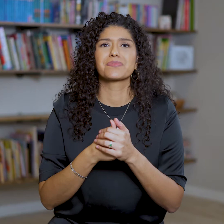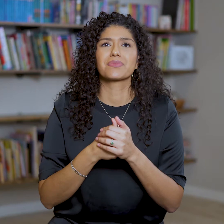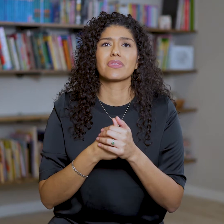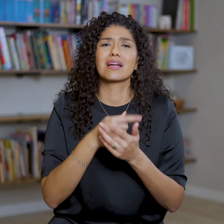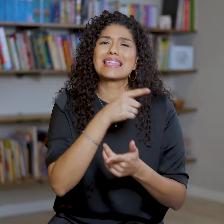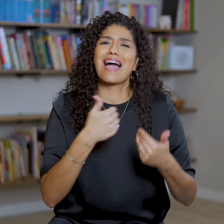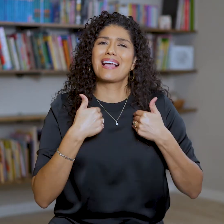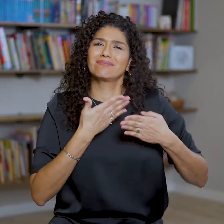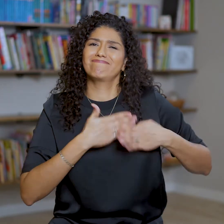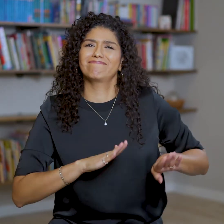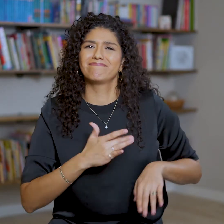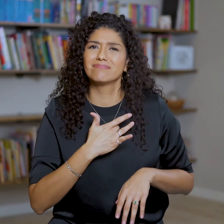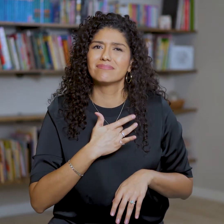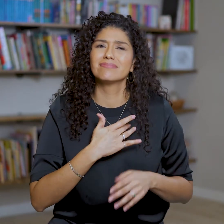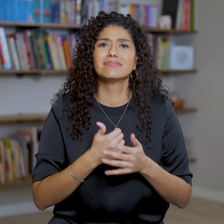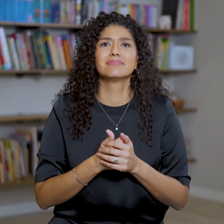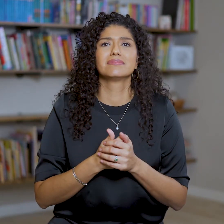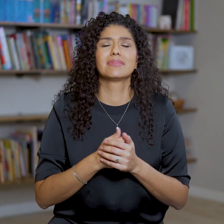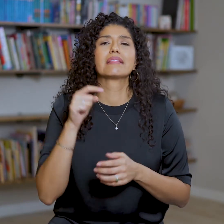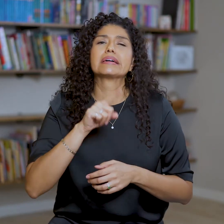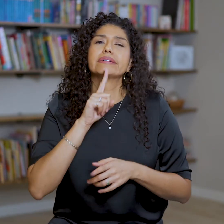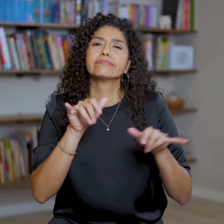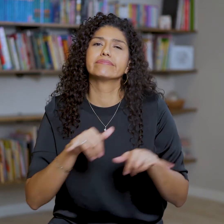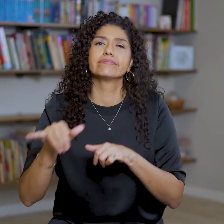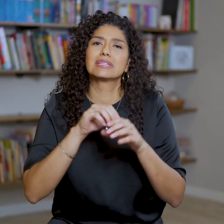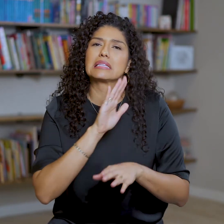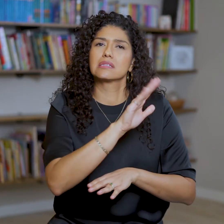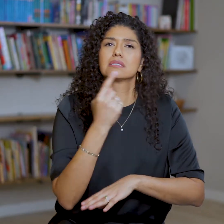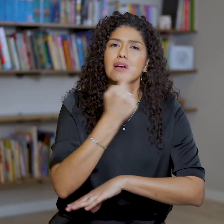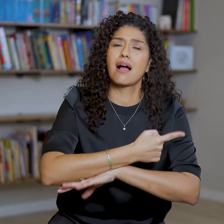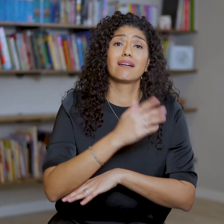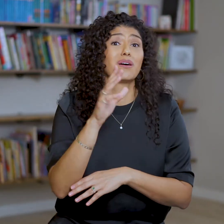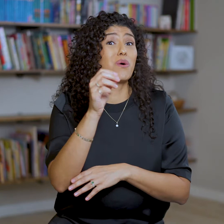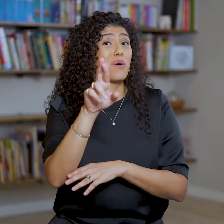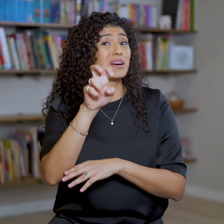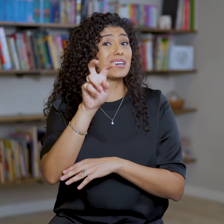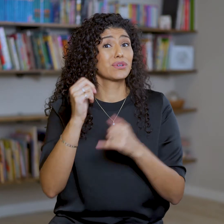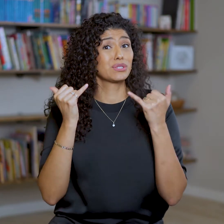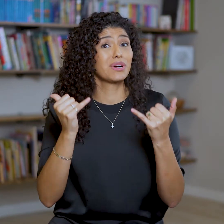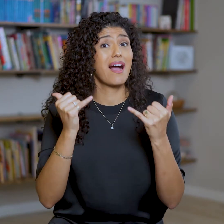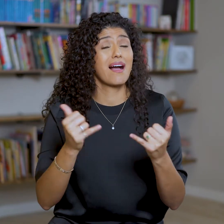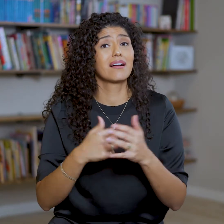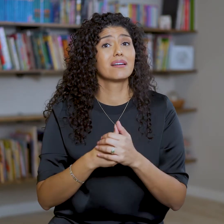He has a divided heart. This isn’t uncommon in his day—or even today.